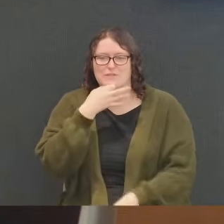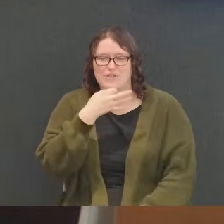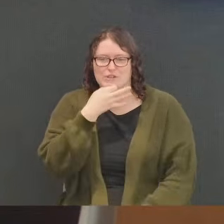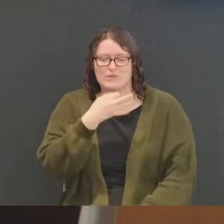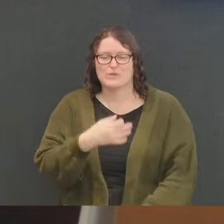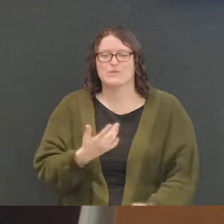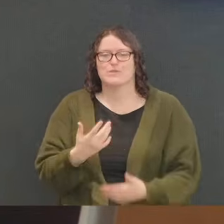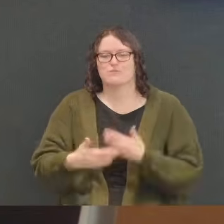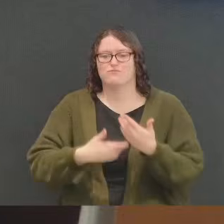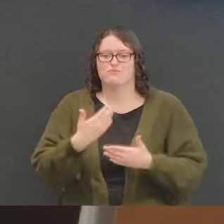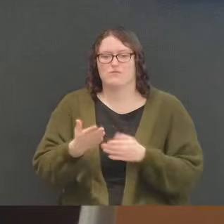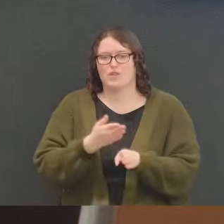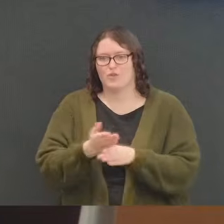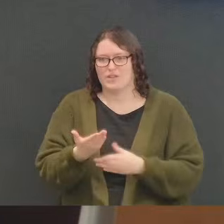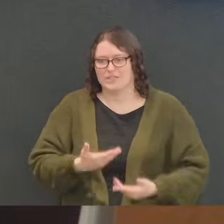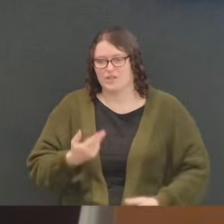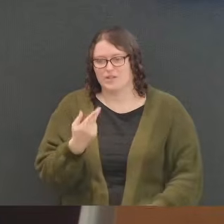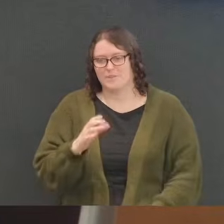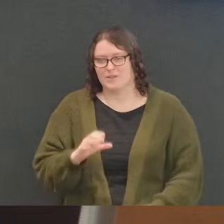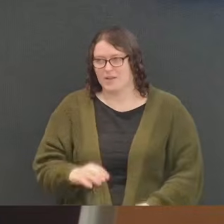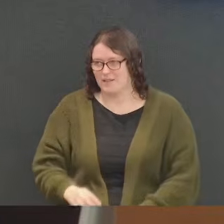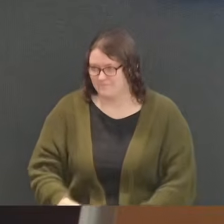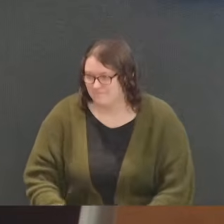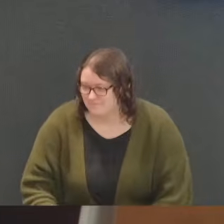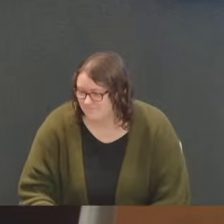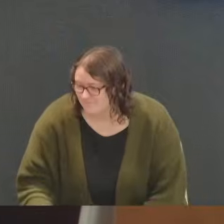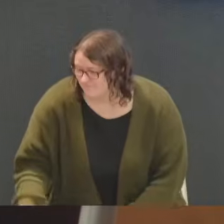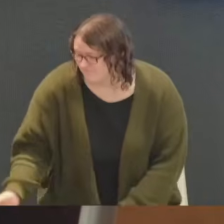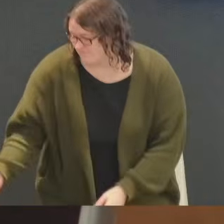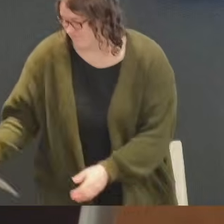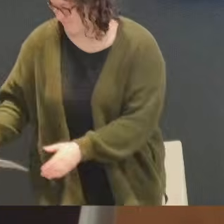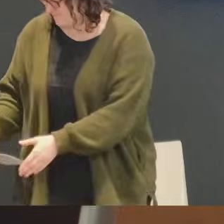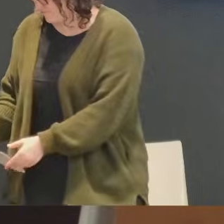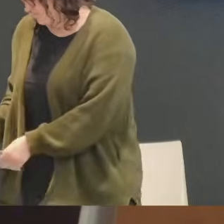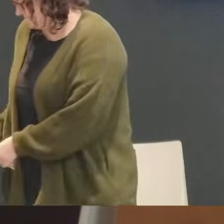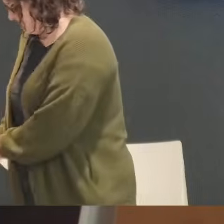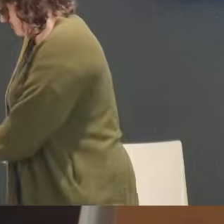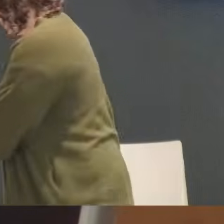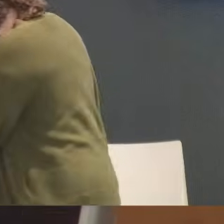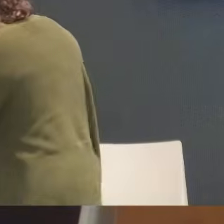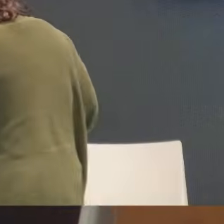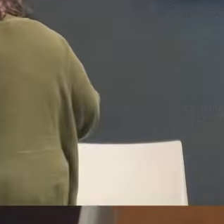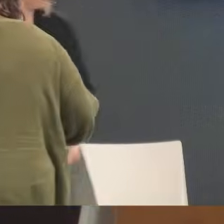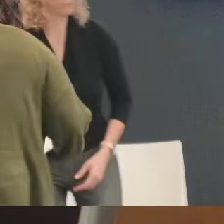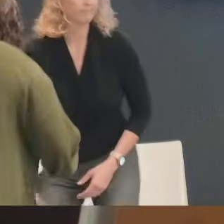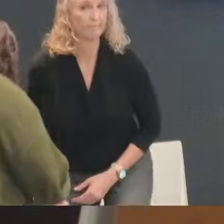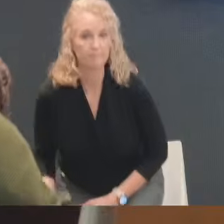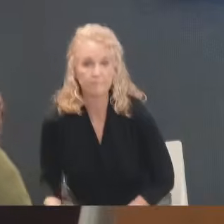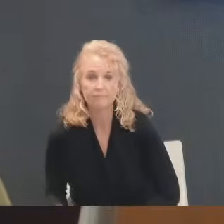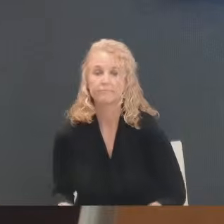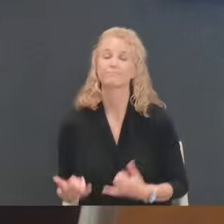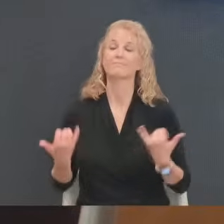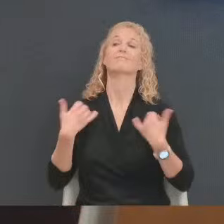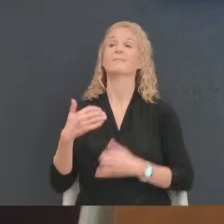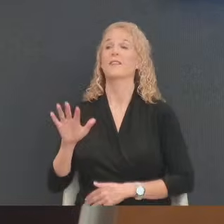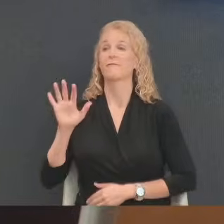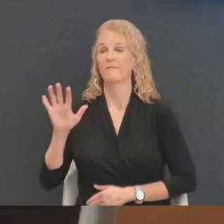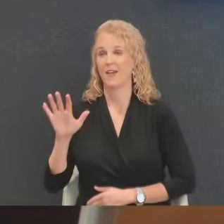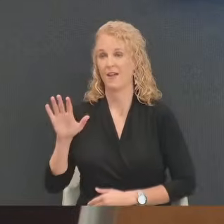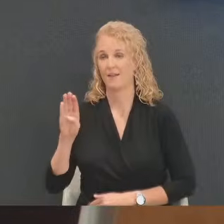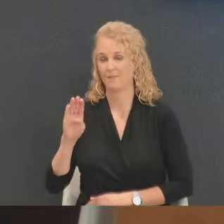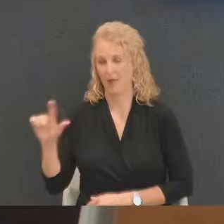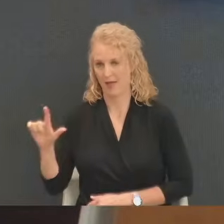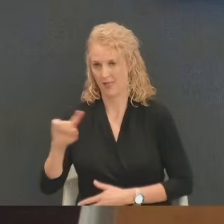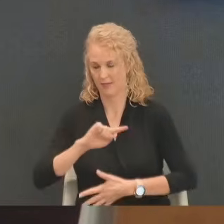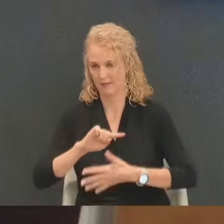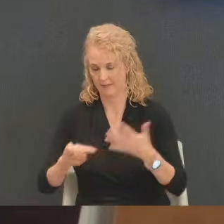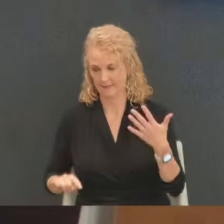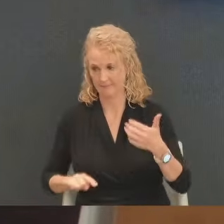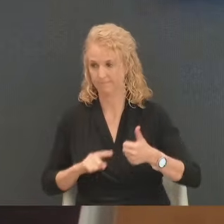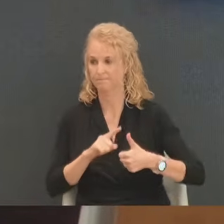course of their careers here at Hamilton County. I do have five items Commissioners. the first